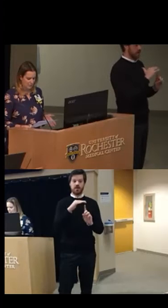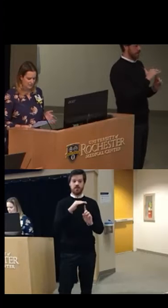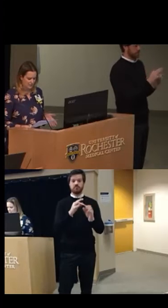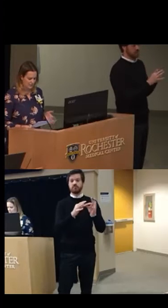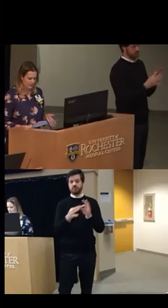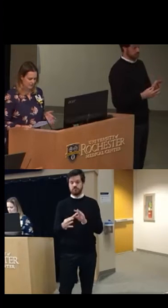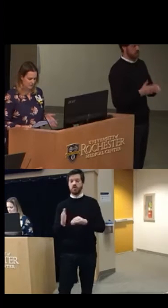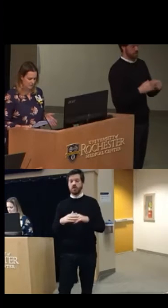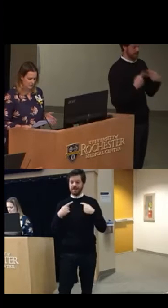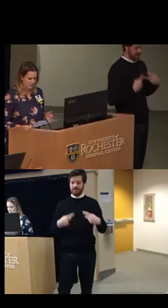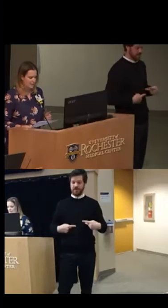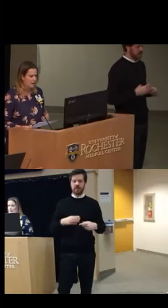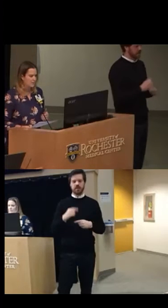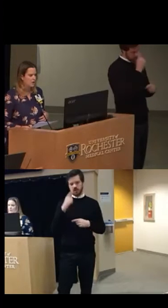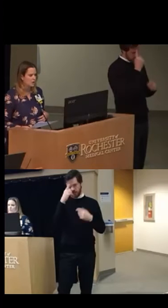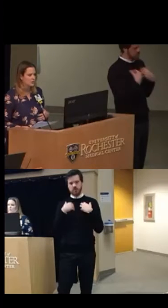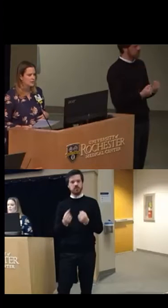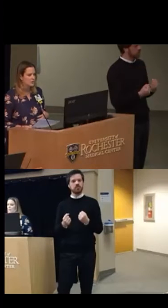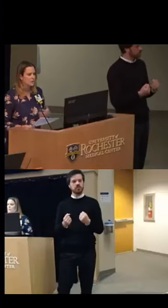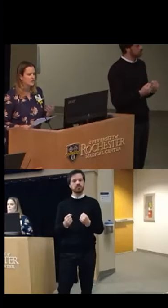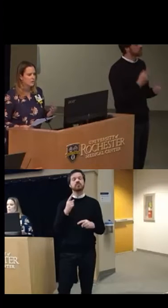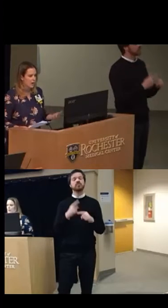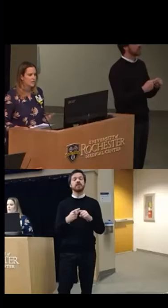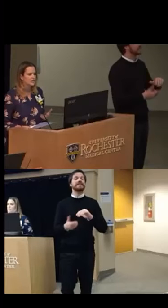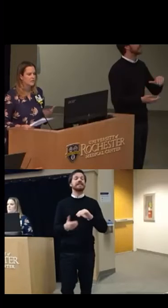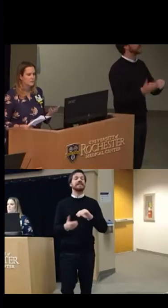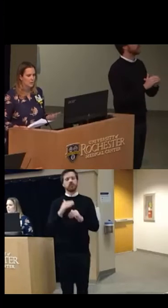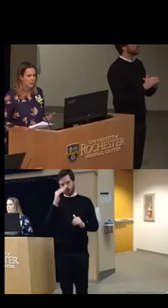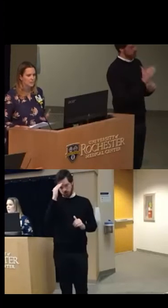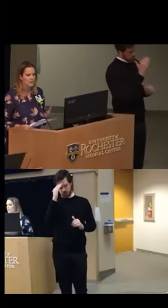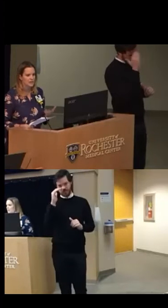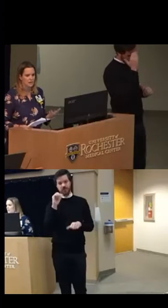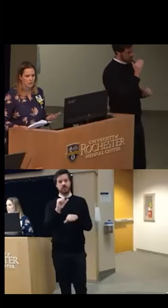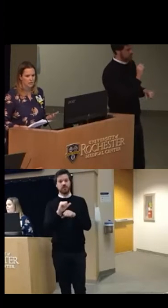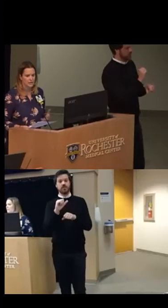both physical and mental health um and also the increased awareness of employers and our country